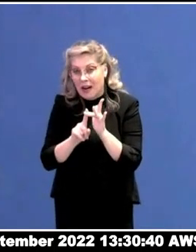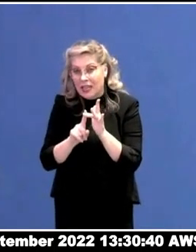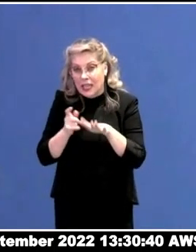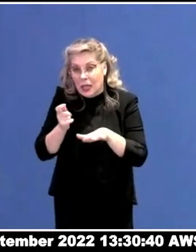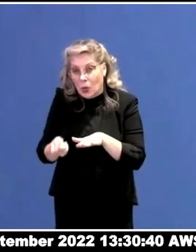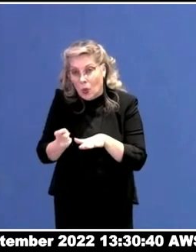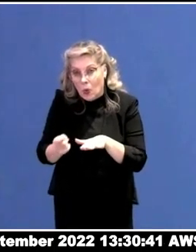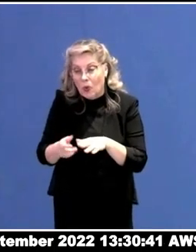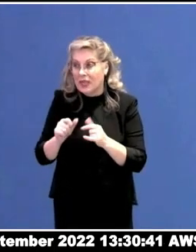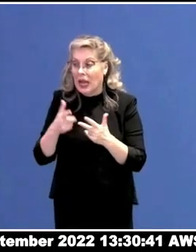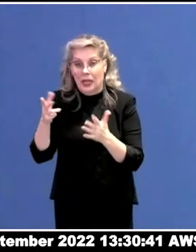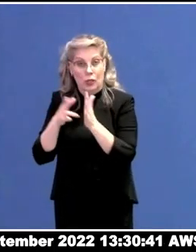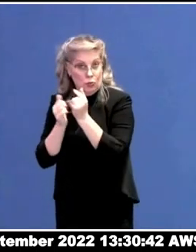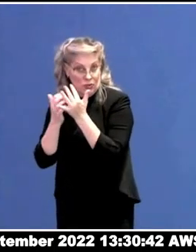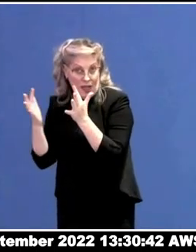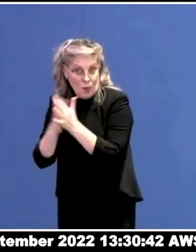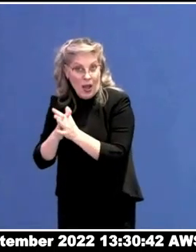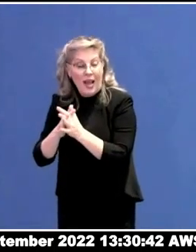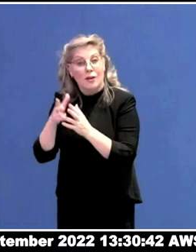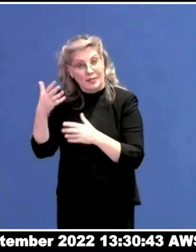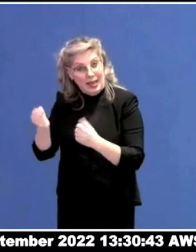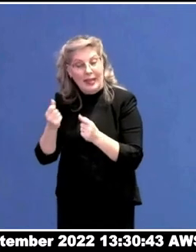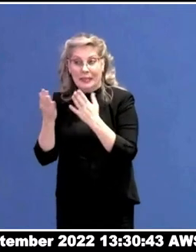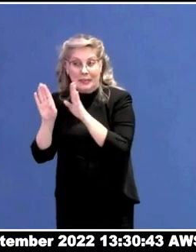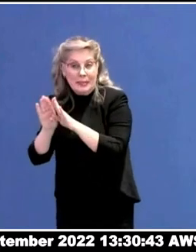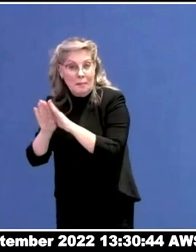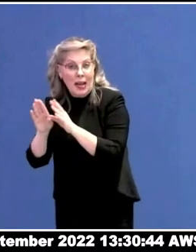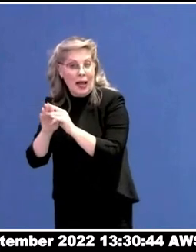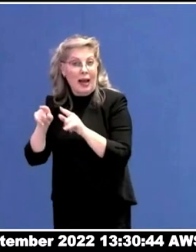Wales, as a means of diversion from custody? Alright.